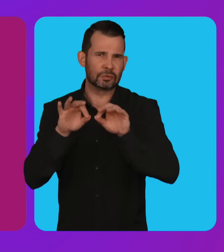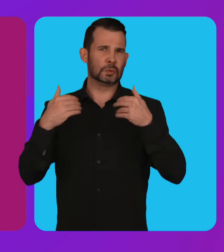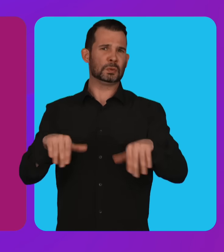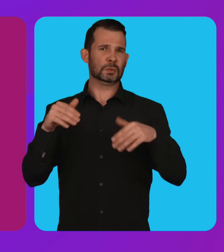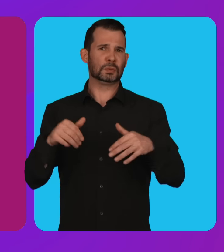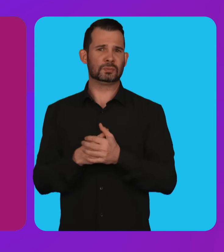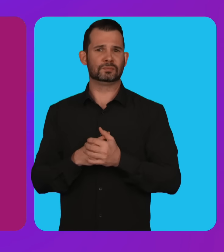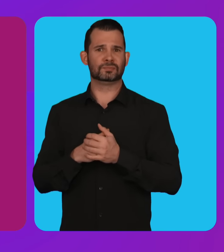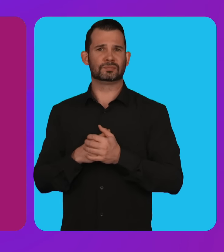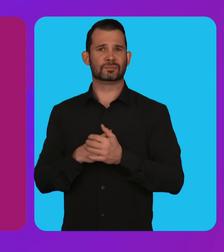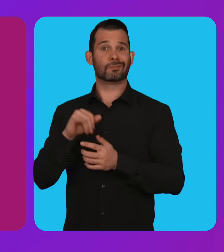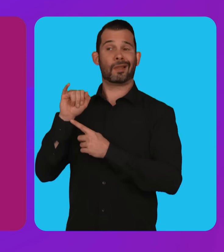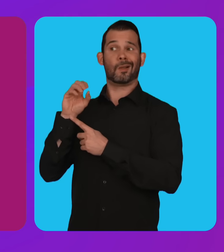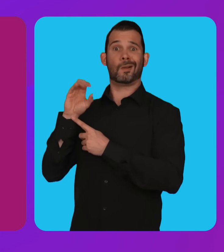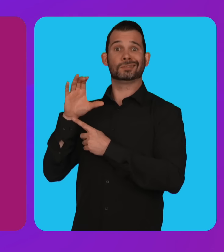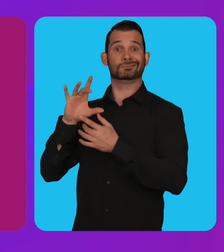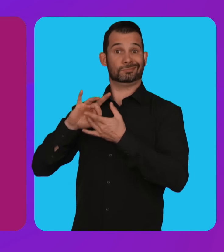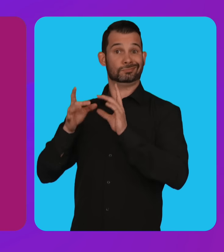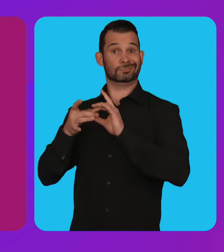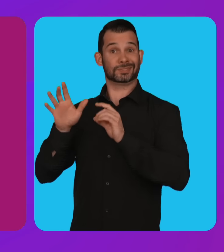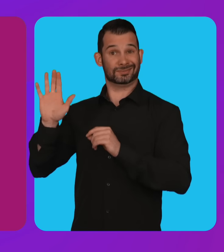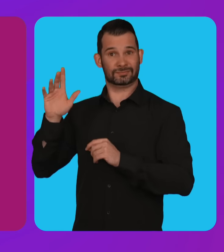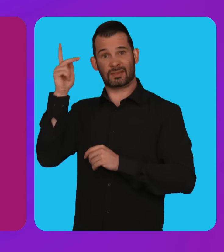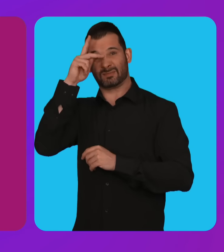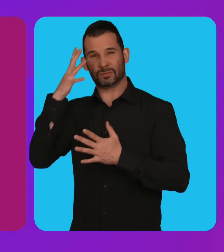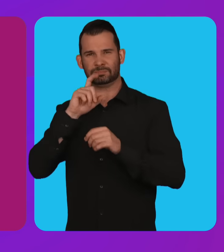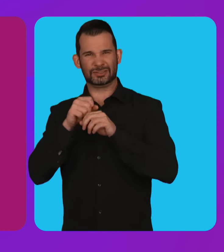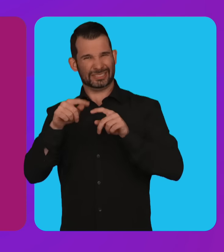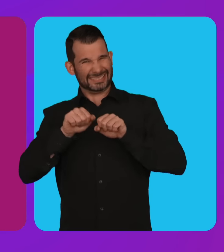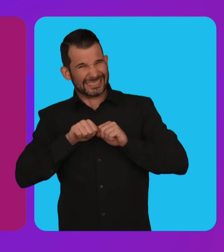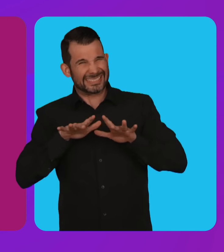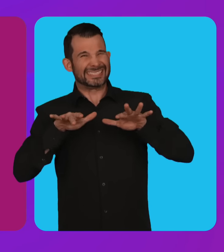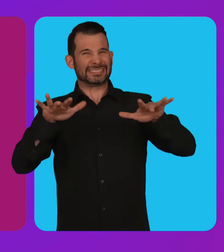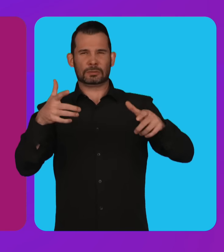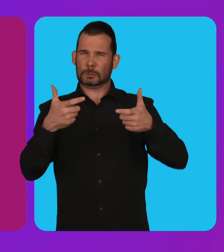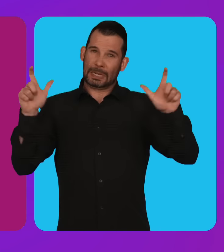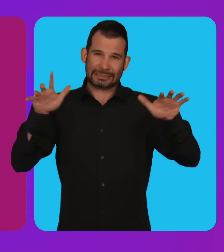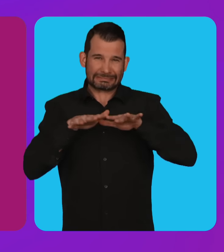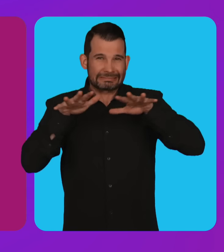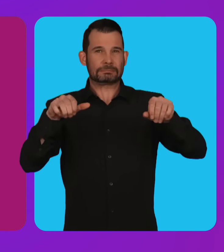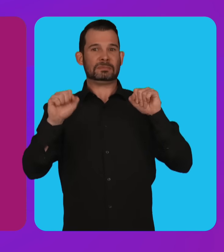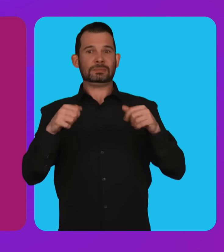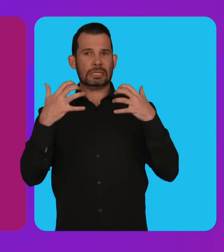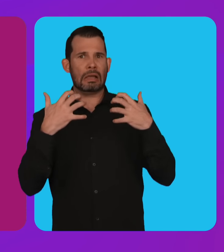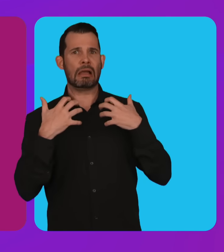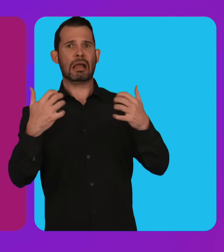The IOC's philosophy is to reach the widest possible audience in order that people around the world